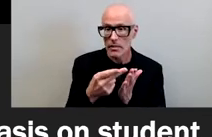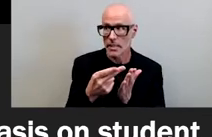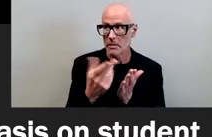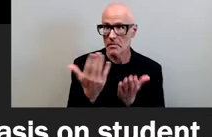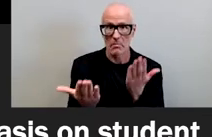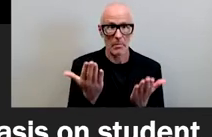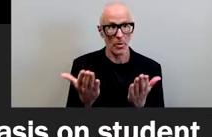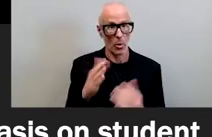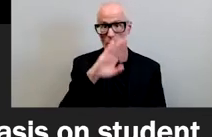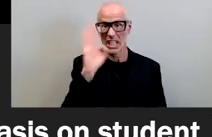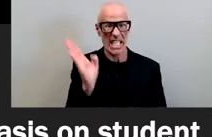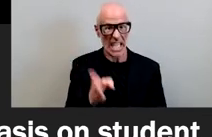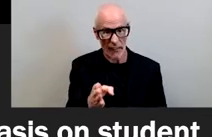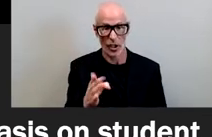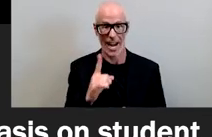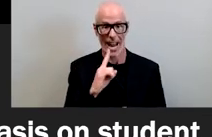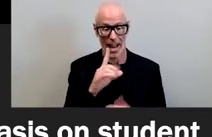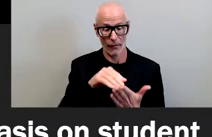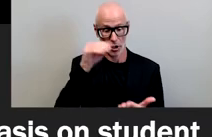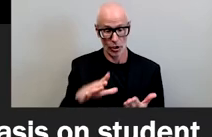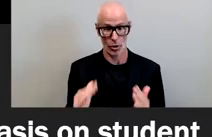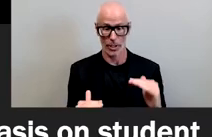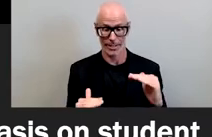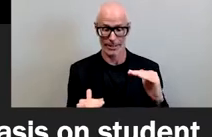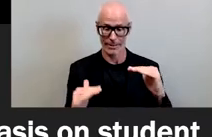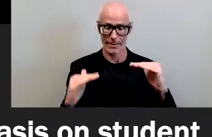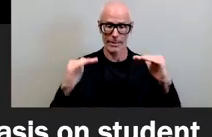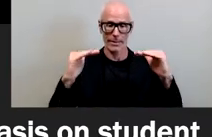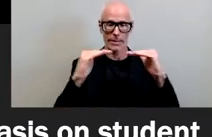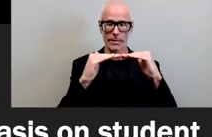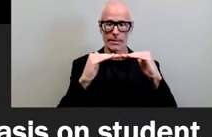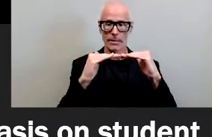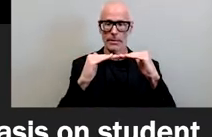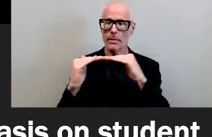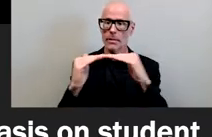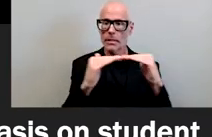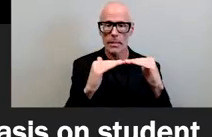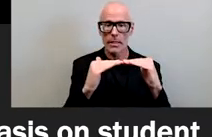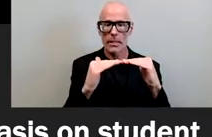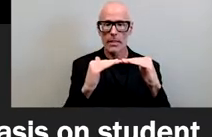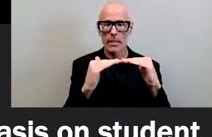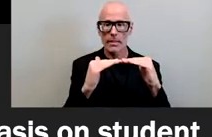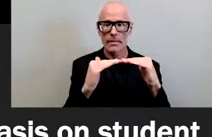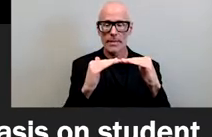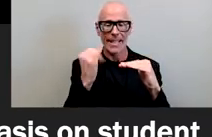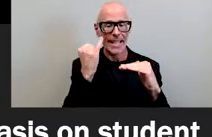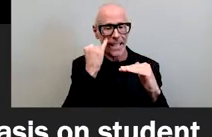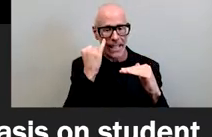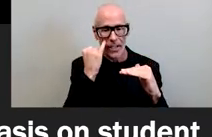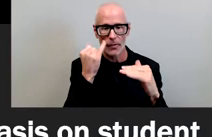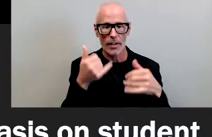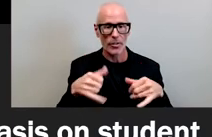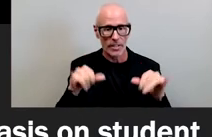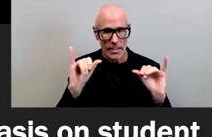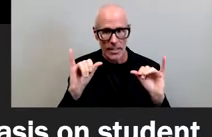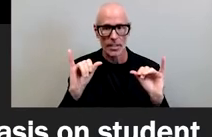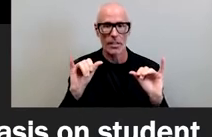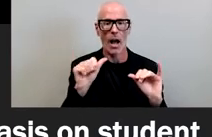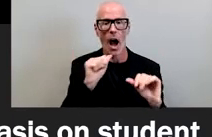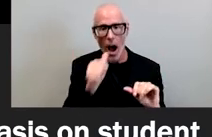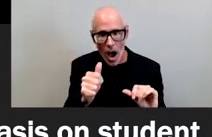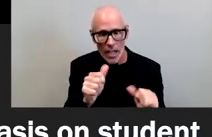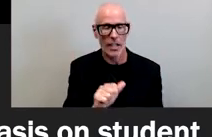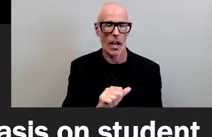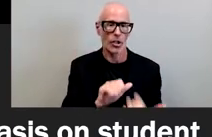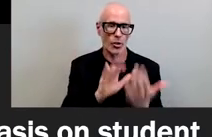achieve equity for students so long as there is tremendous unaddressed inequities among the